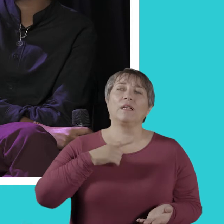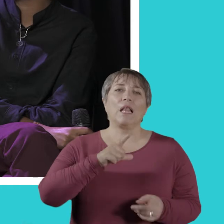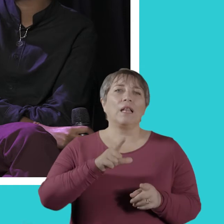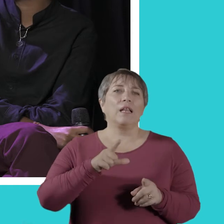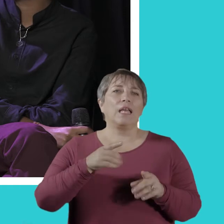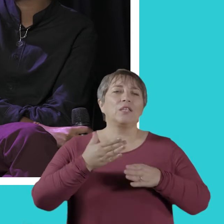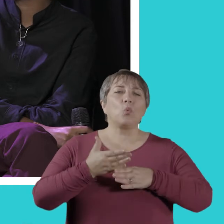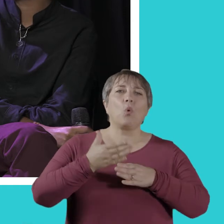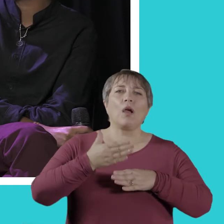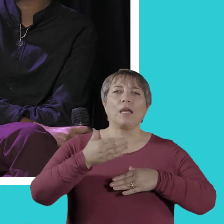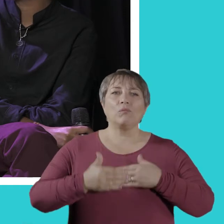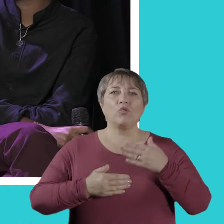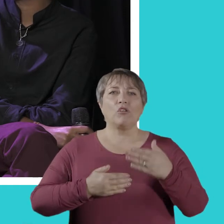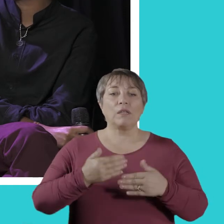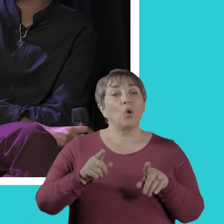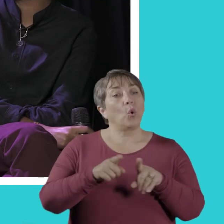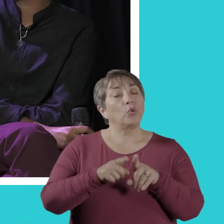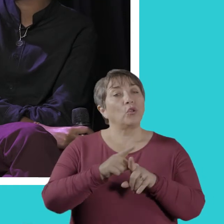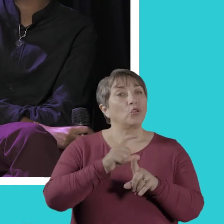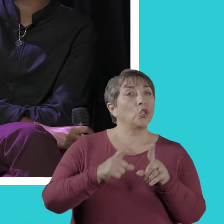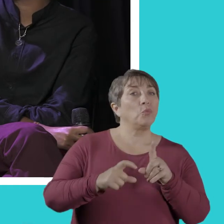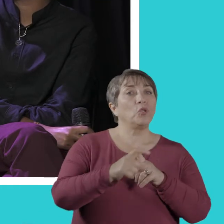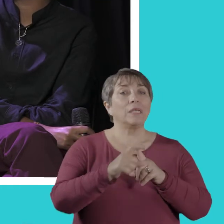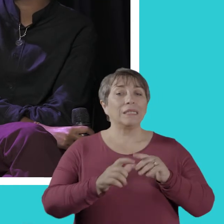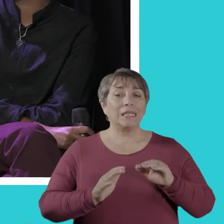and also these things are in flux people's lives change people come in and out of your life so I